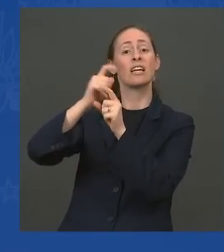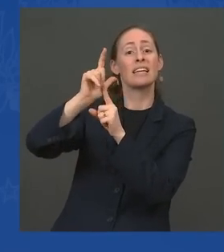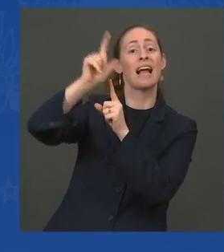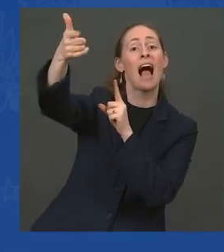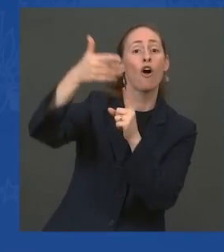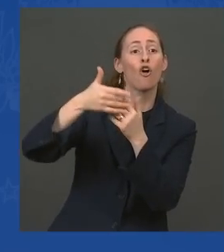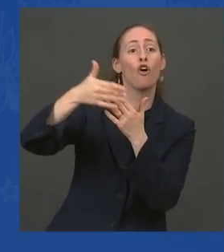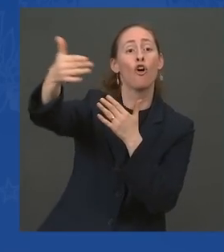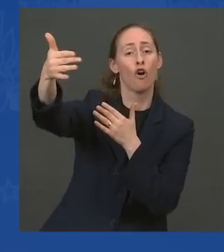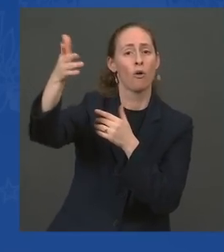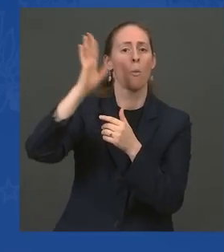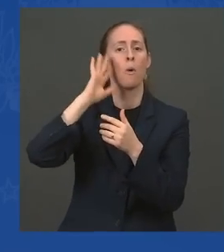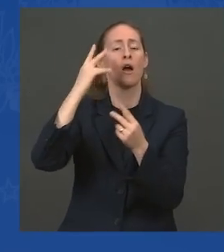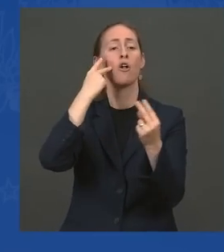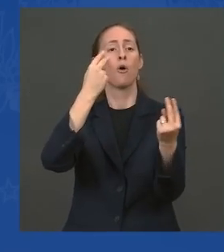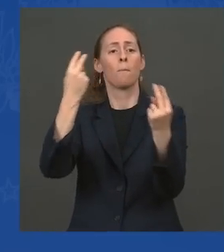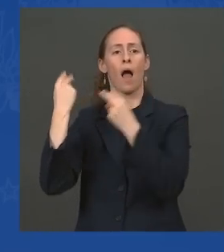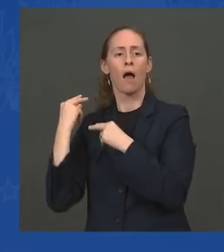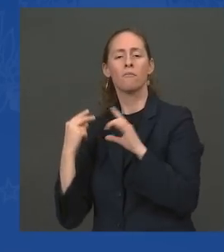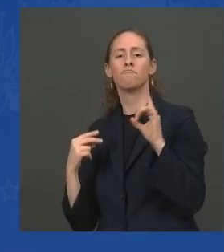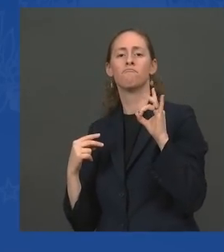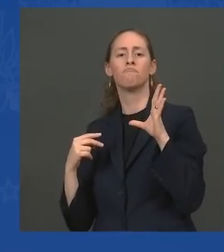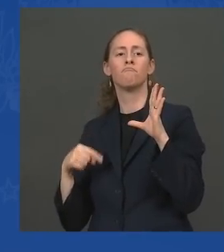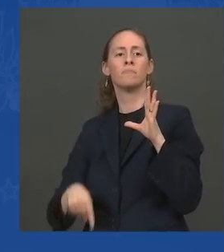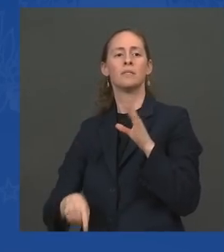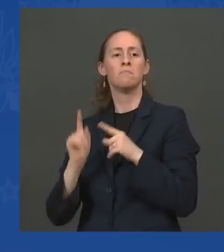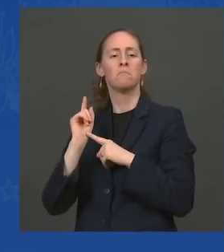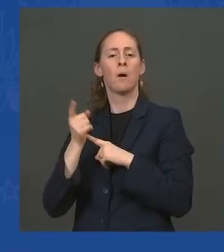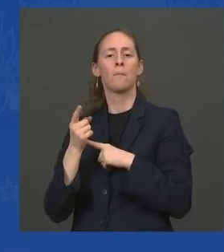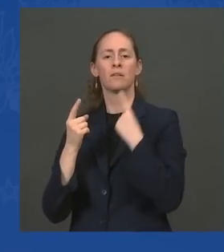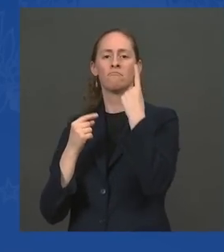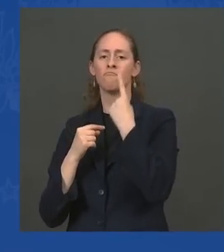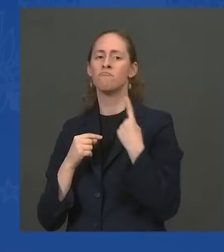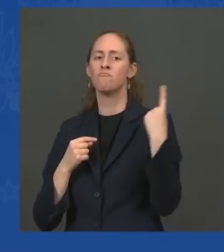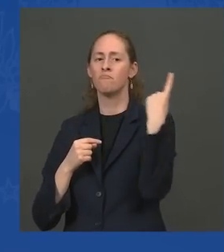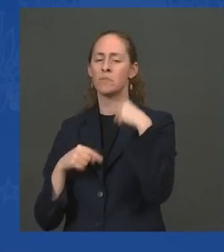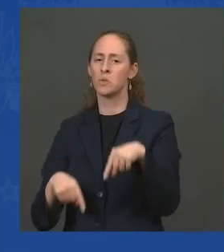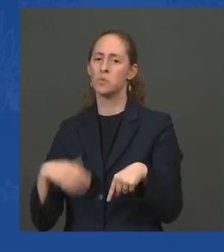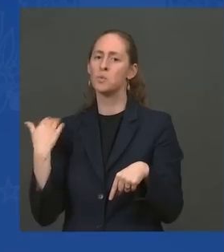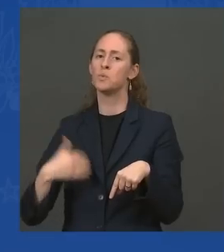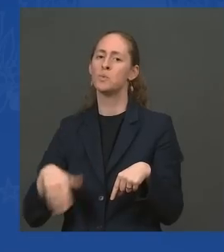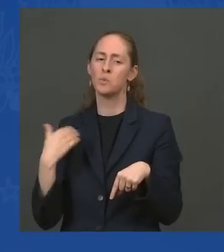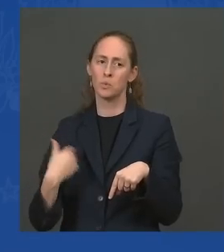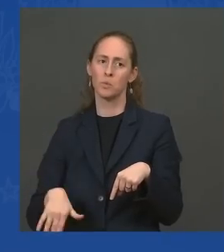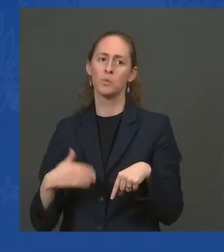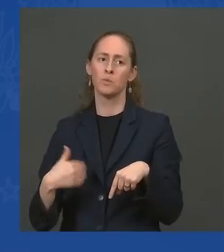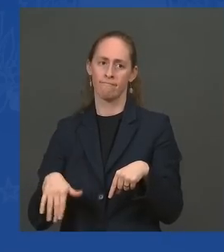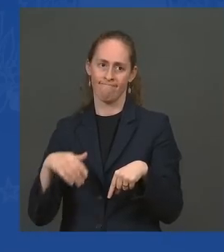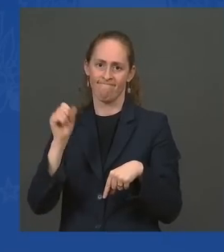the last 2 years, and the next 4 or 5 years -- and they're going to determine whether or not in that moment: